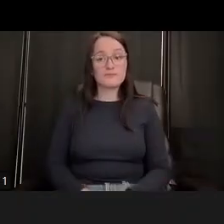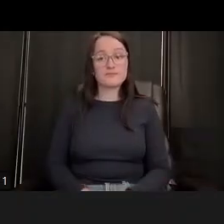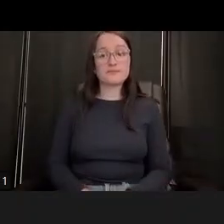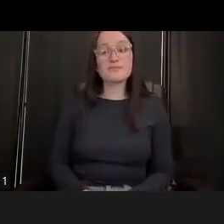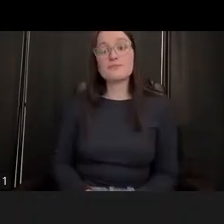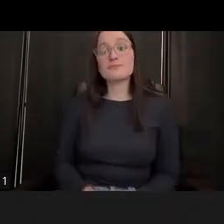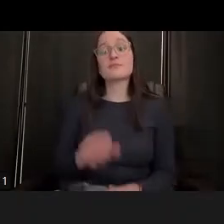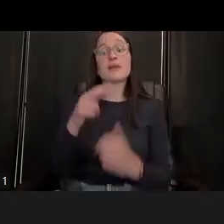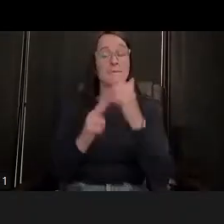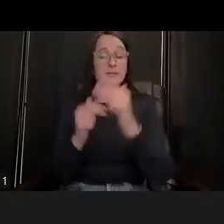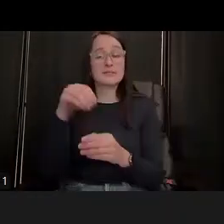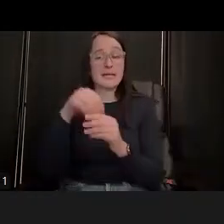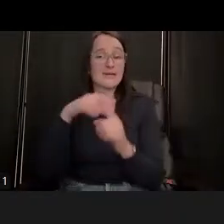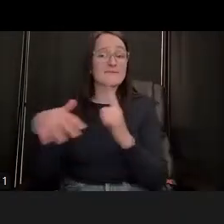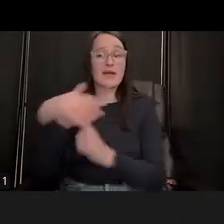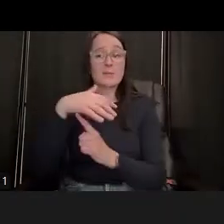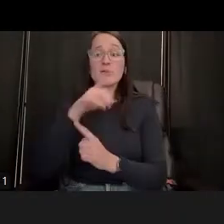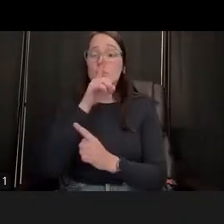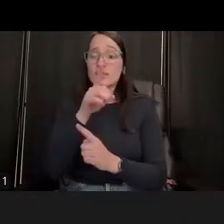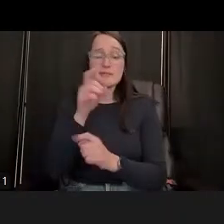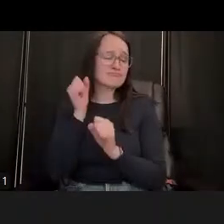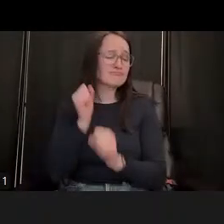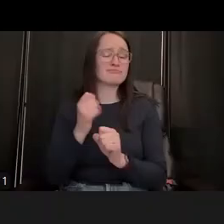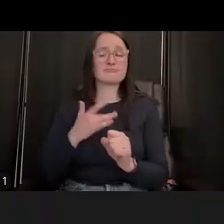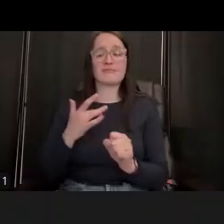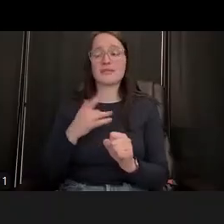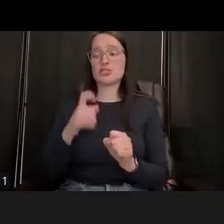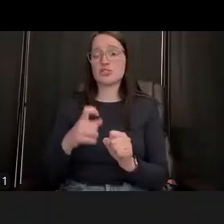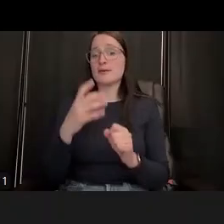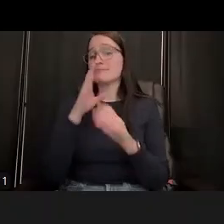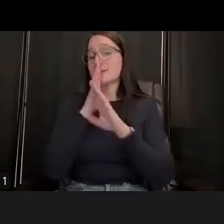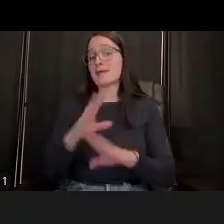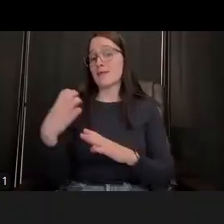can help support that and help to start to build a really strong framework for for everyone. And I'll